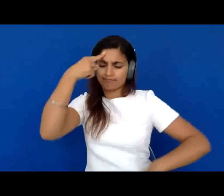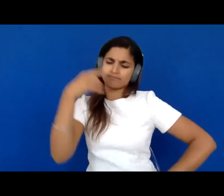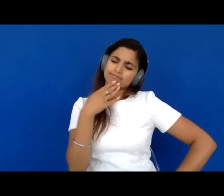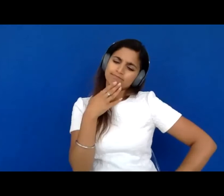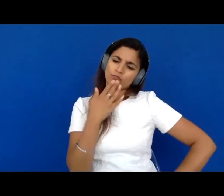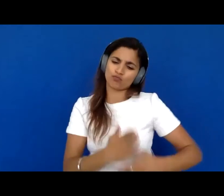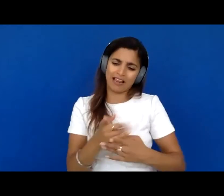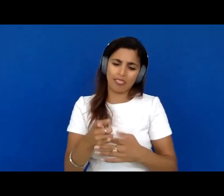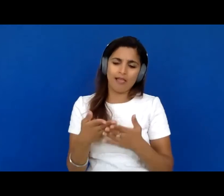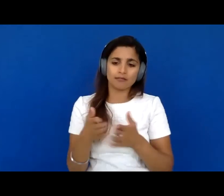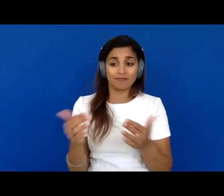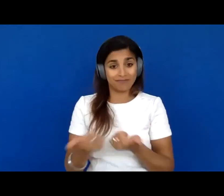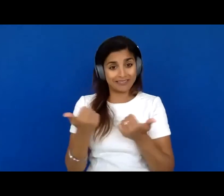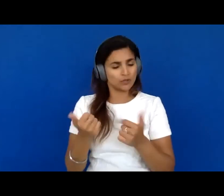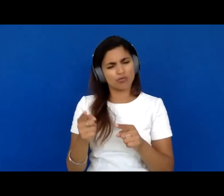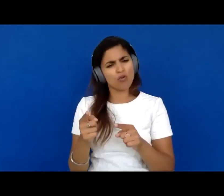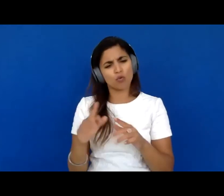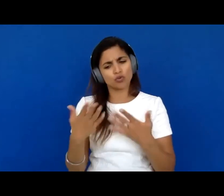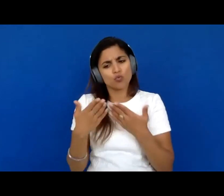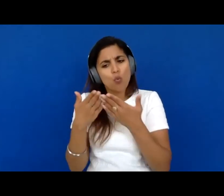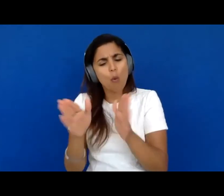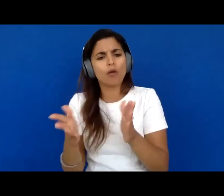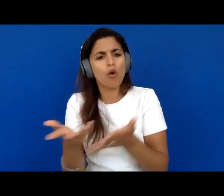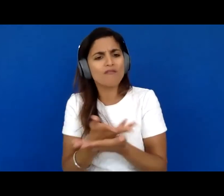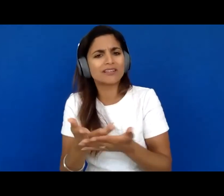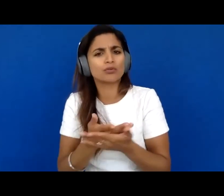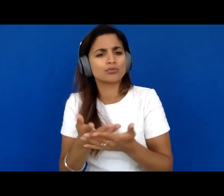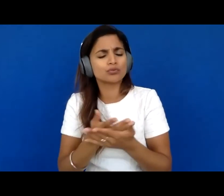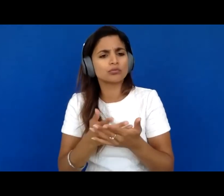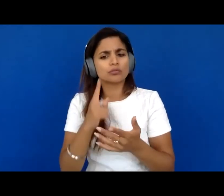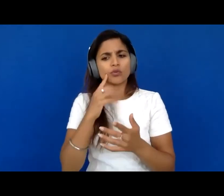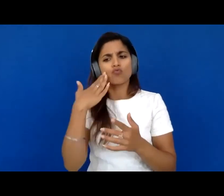relationships between ableism fatphobia racism queer and transphobia and sexism